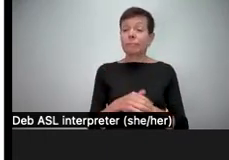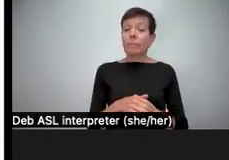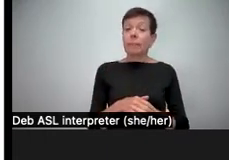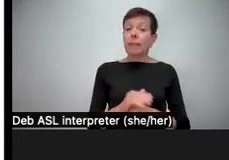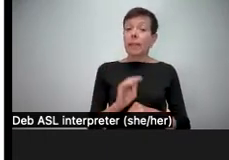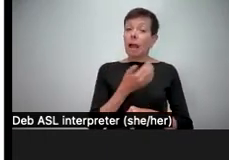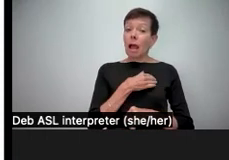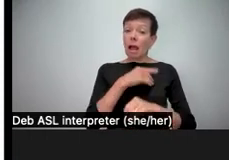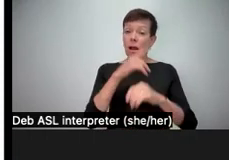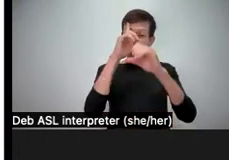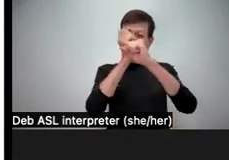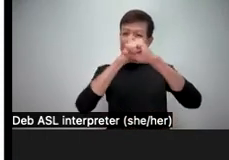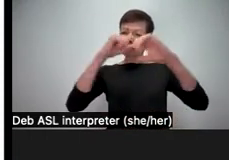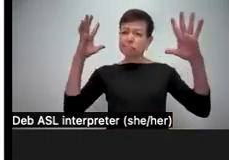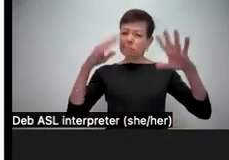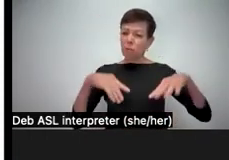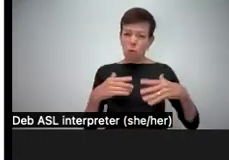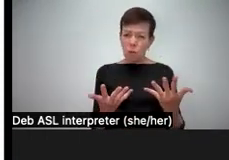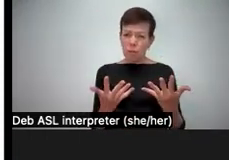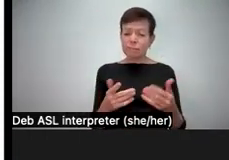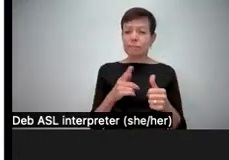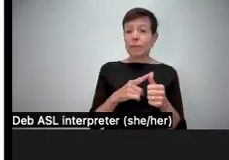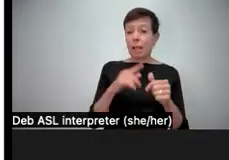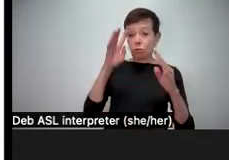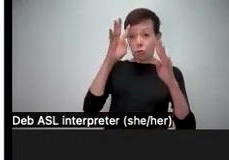Calgary Arts Development is a creative, connected Calgary through the arts,